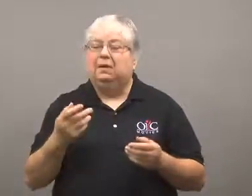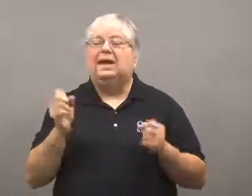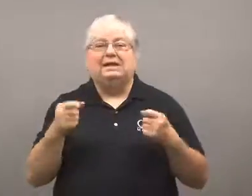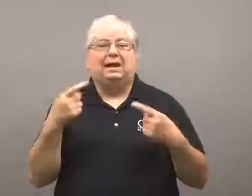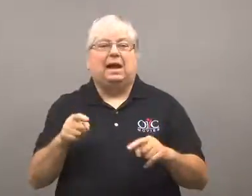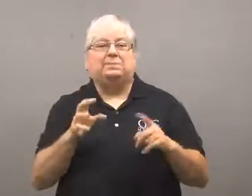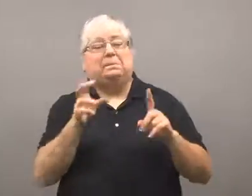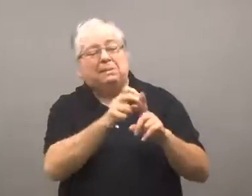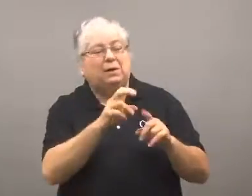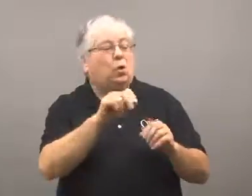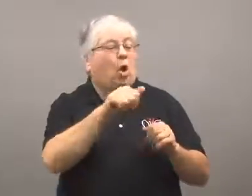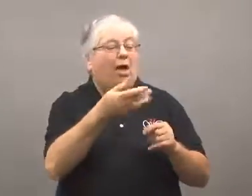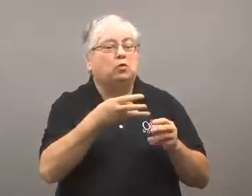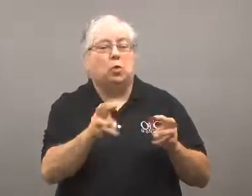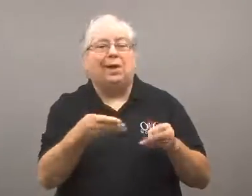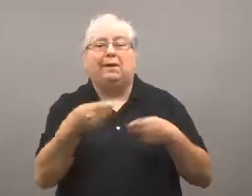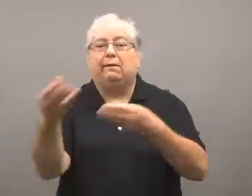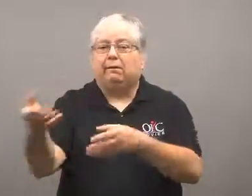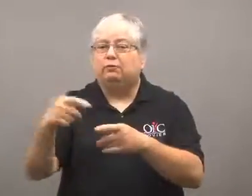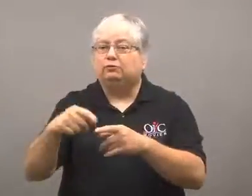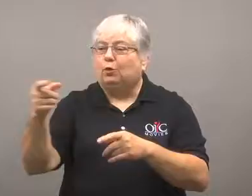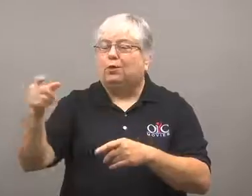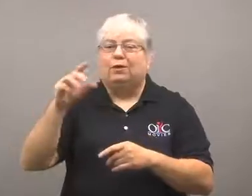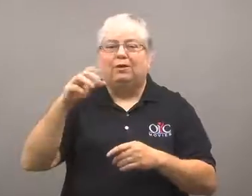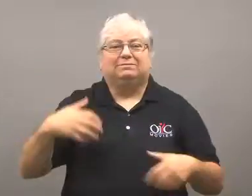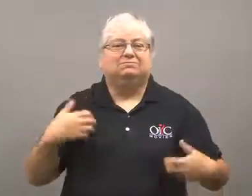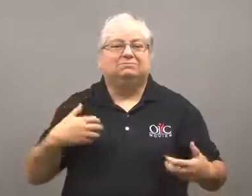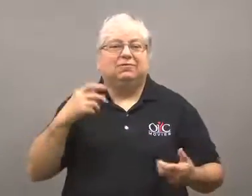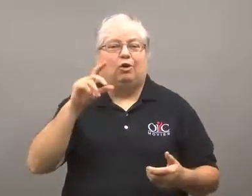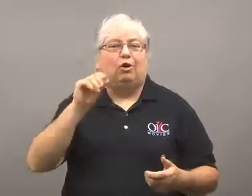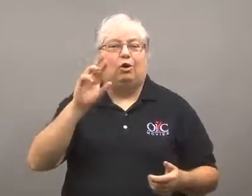which it would transmit to gorillas by biting or some other way.